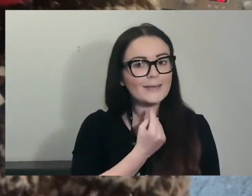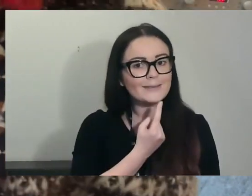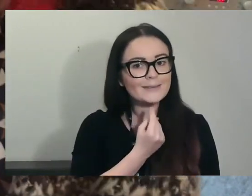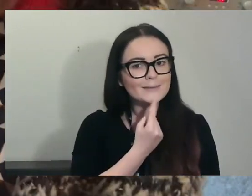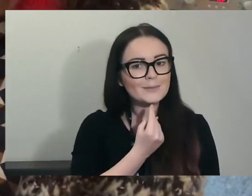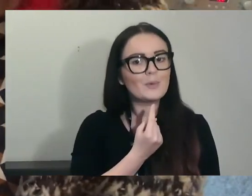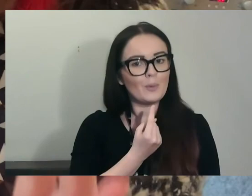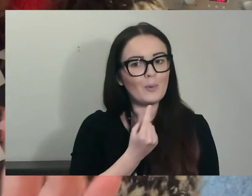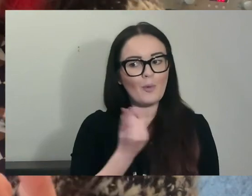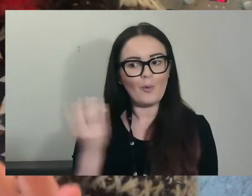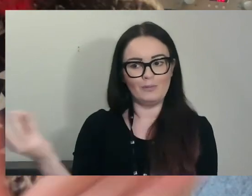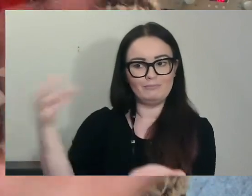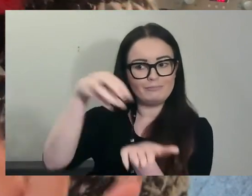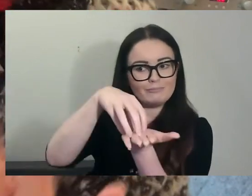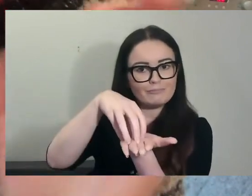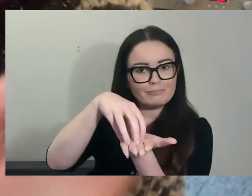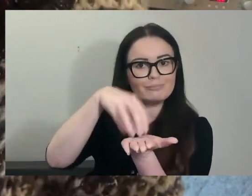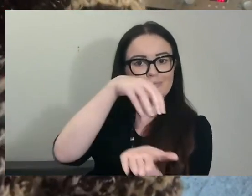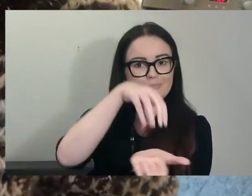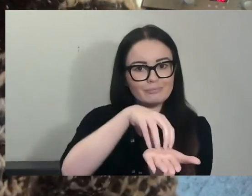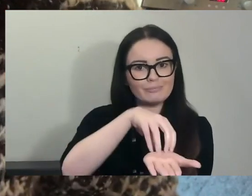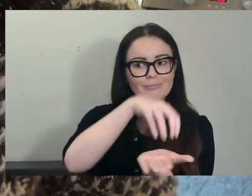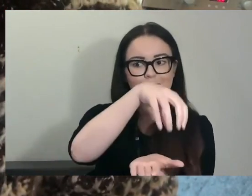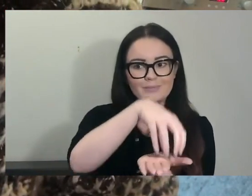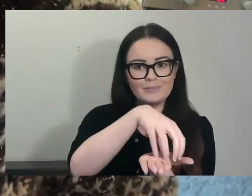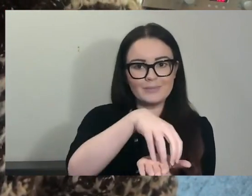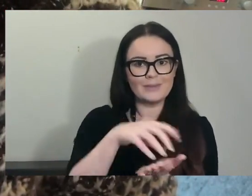yeah, you can use any colours you want for this and I'm just going to see what patterns